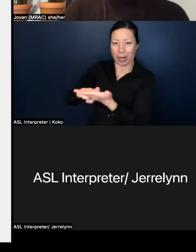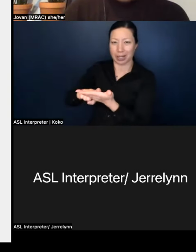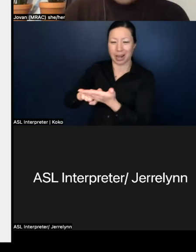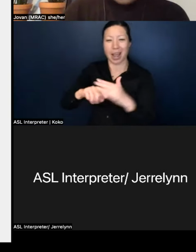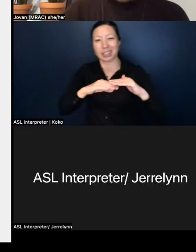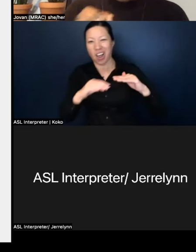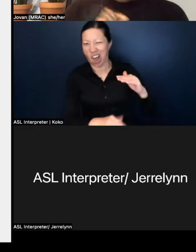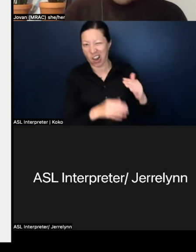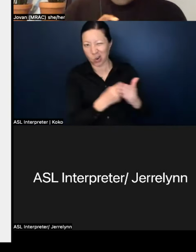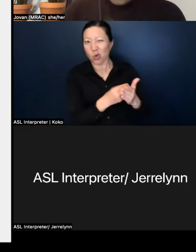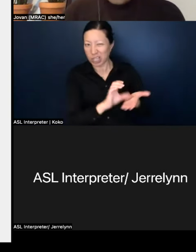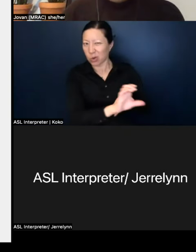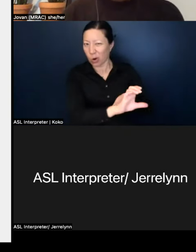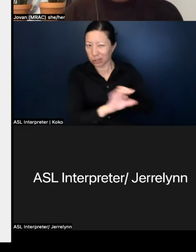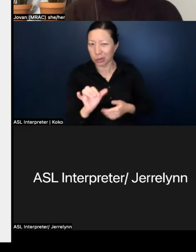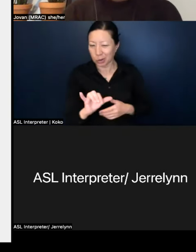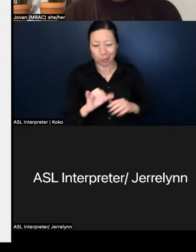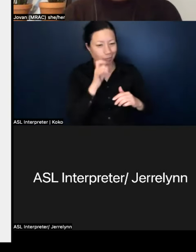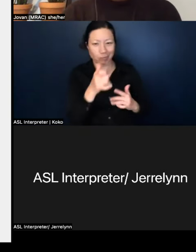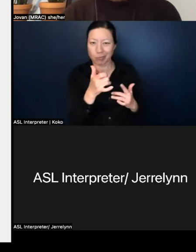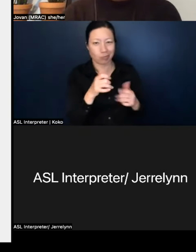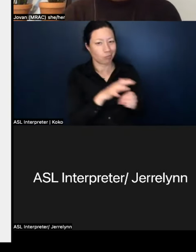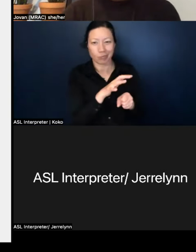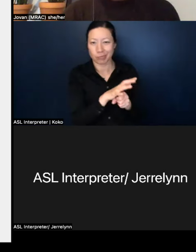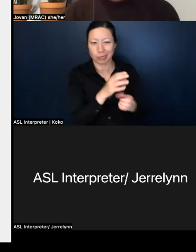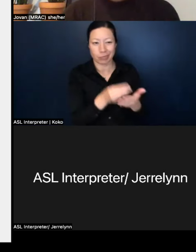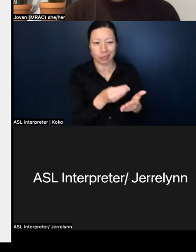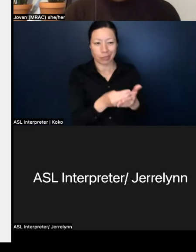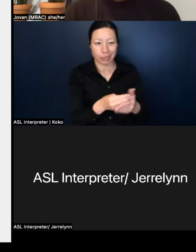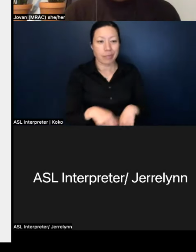Seeding Cultural Treasures is phase two of this initiative.